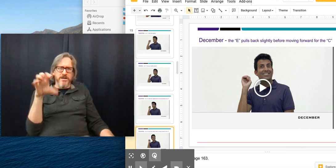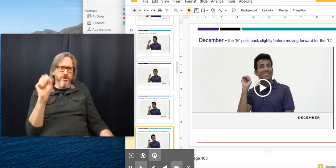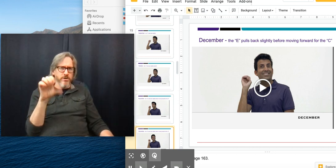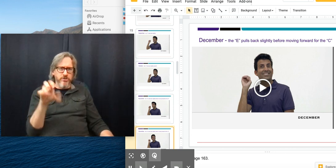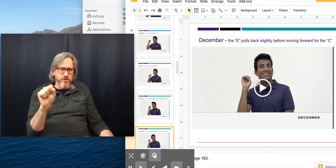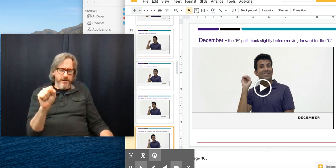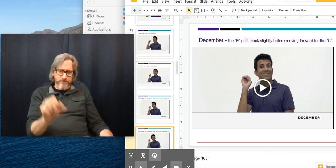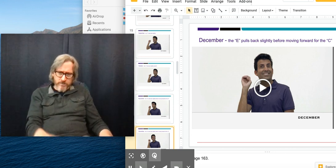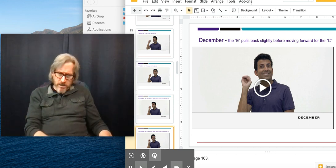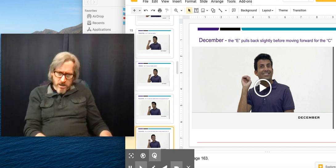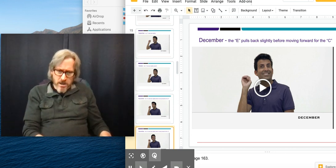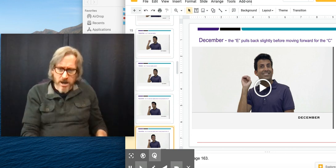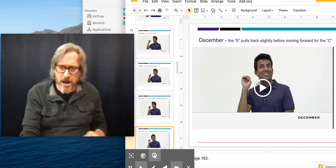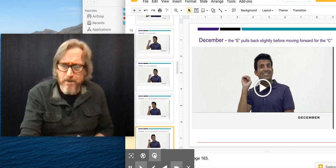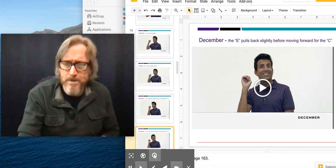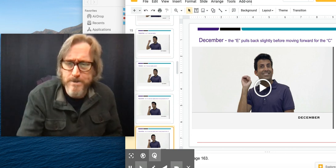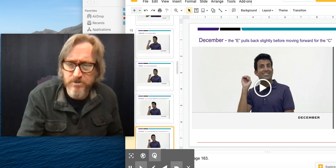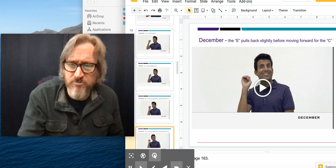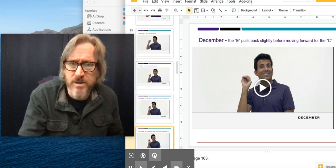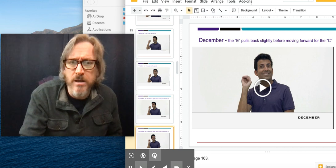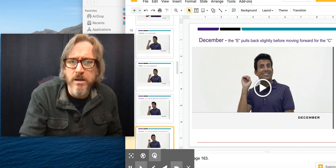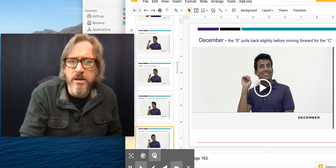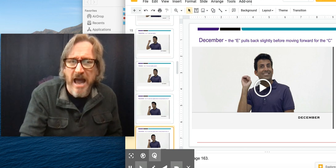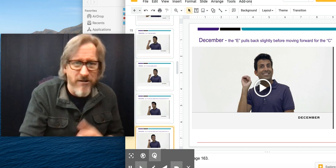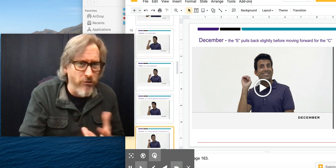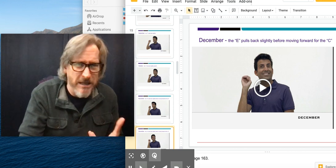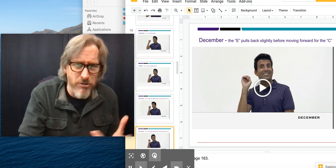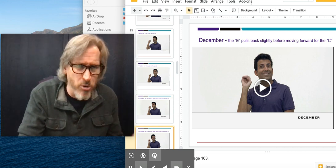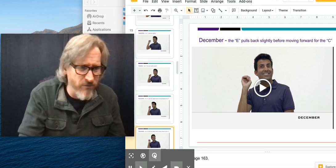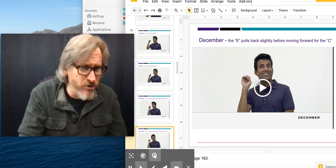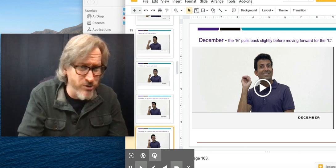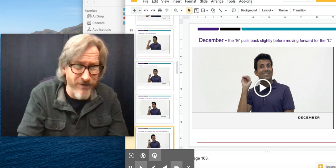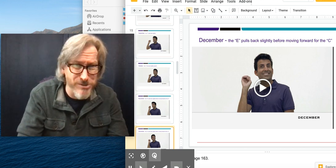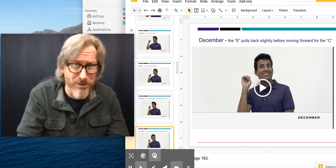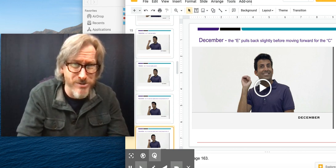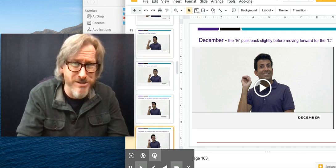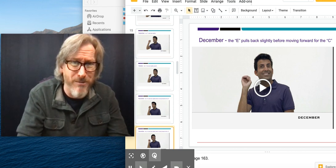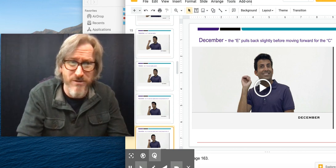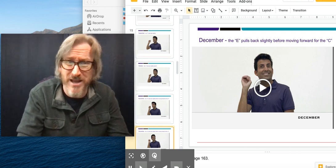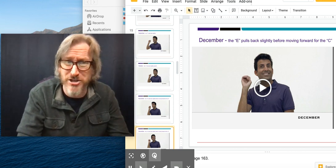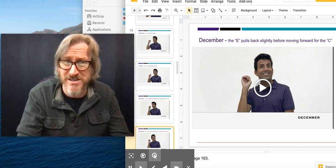matching what they're doing um and really the more often you fingerspell those abbreviations